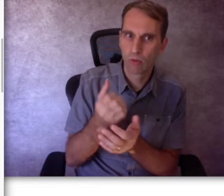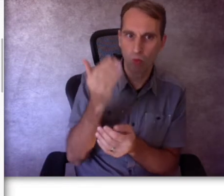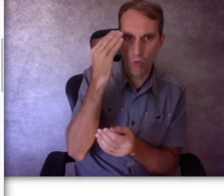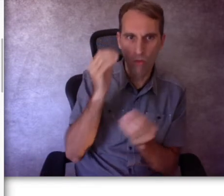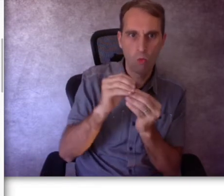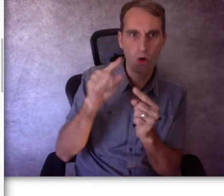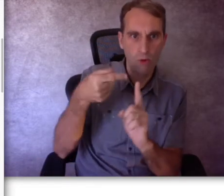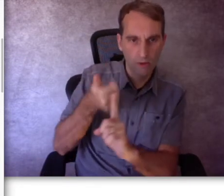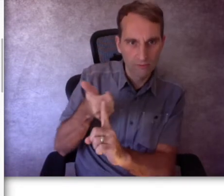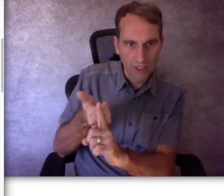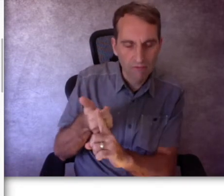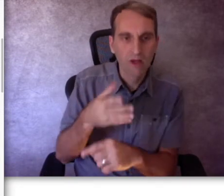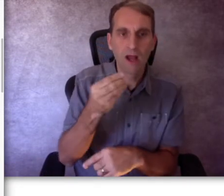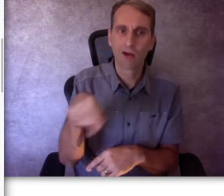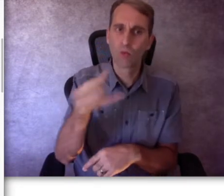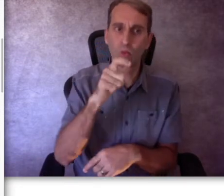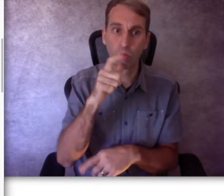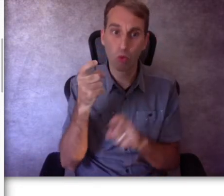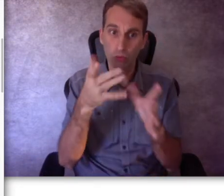This is very helpful to know more about the author.